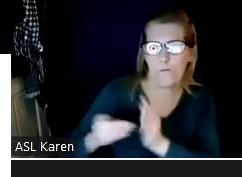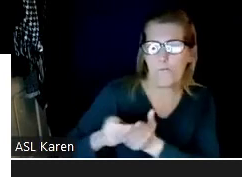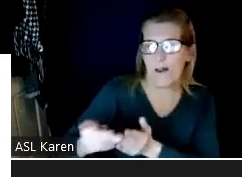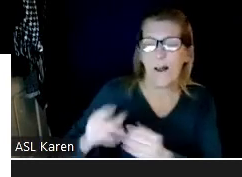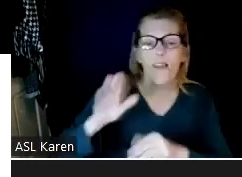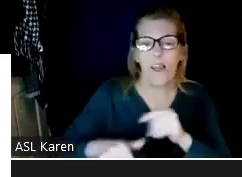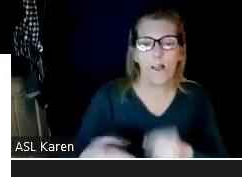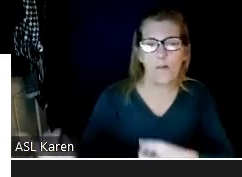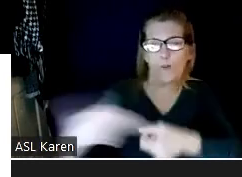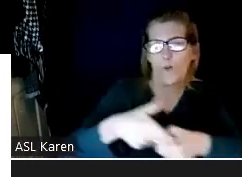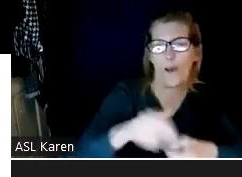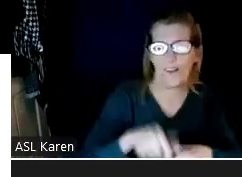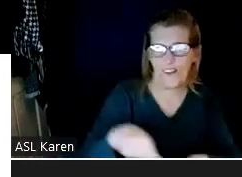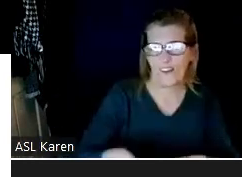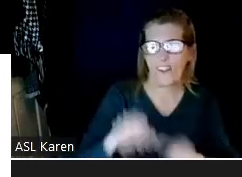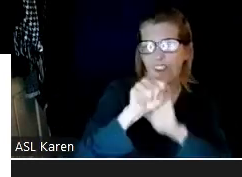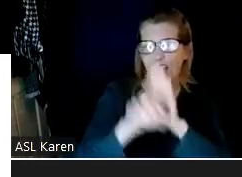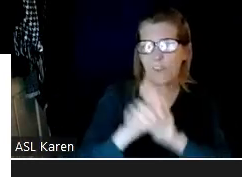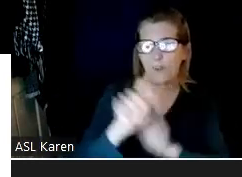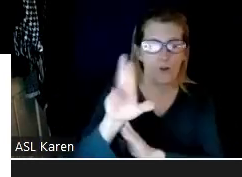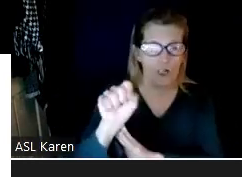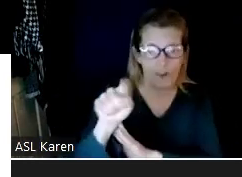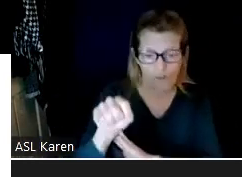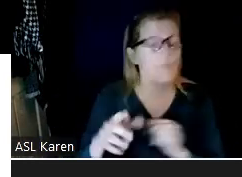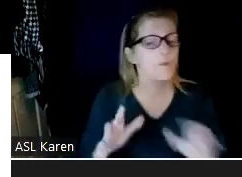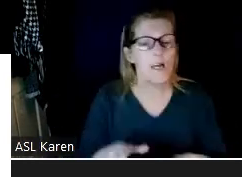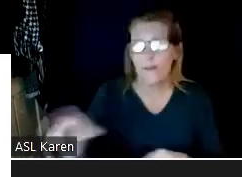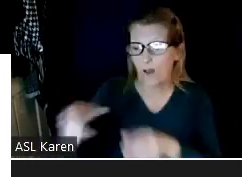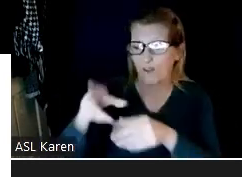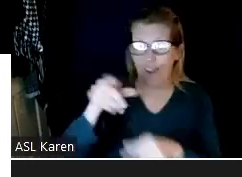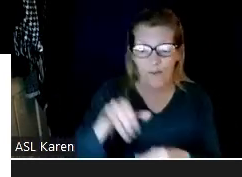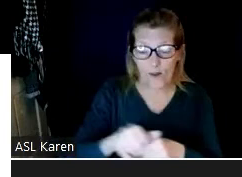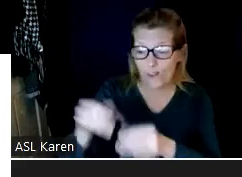participating in the state trust, but individuals working for an equivalent plan employer will